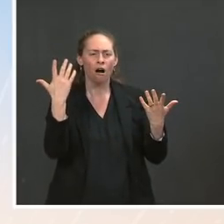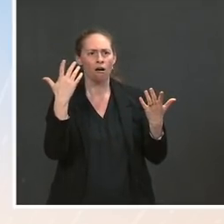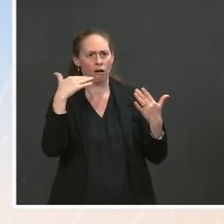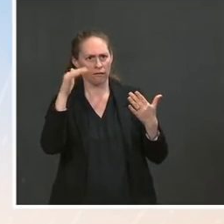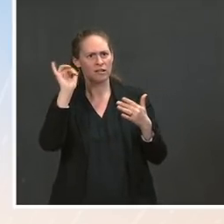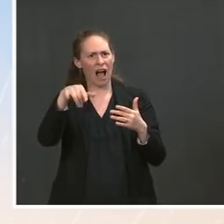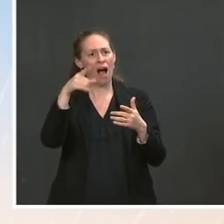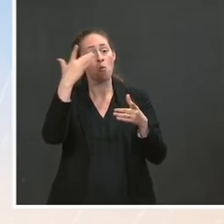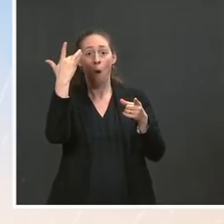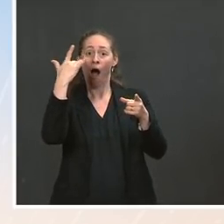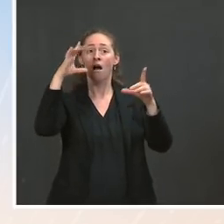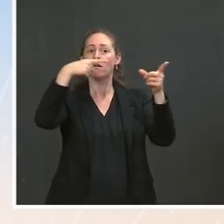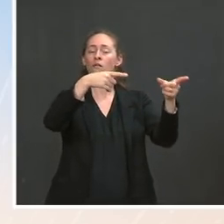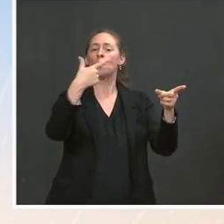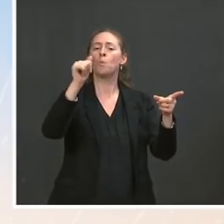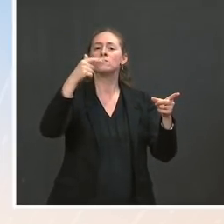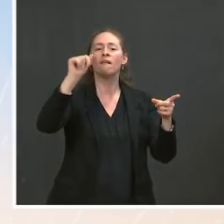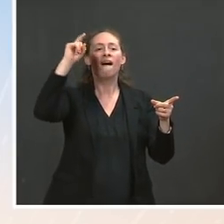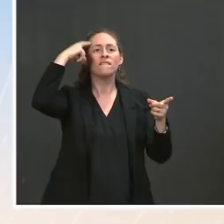Ms. Psaki: I think anyone who saw that video